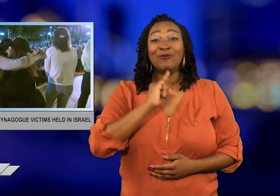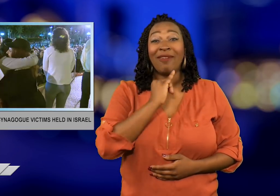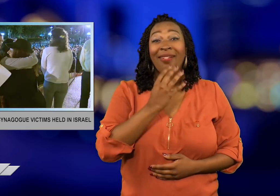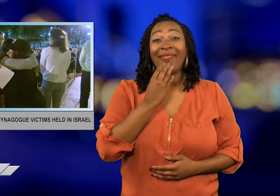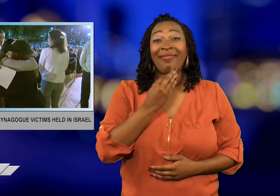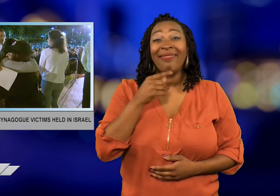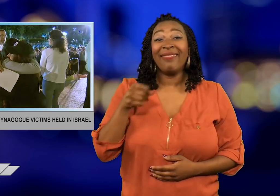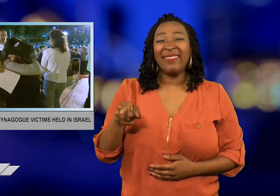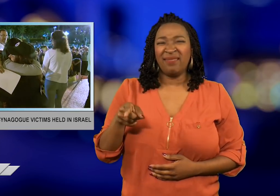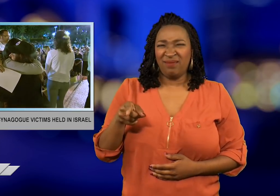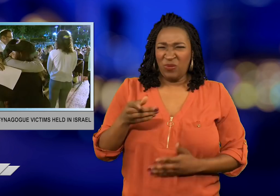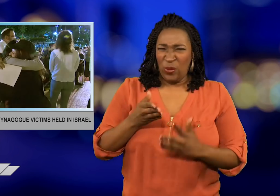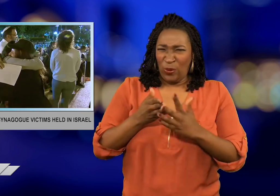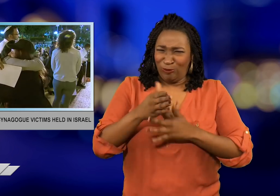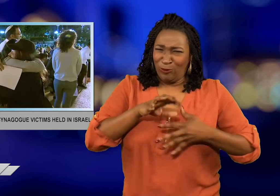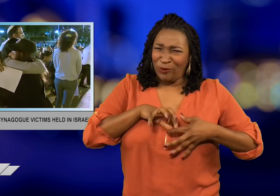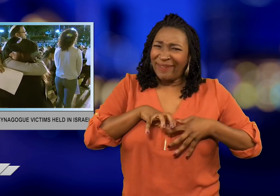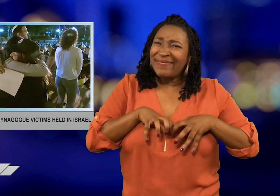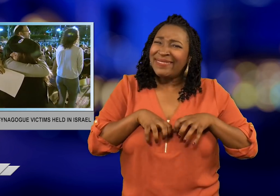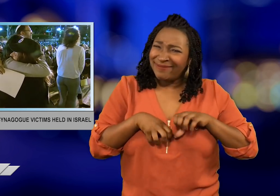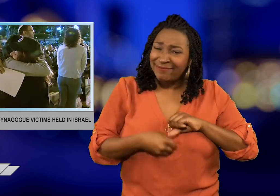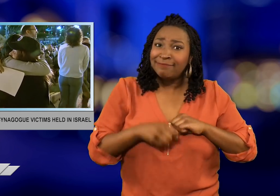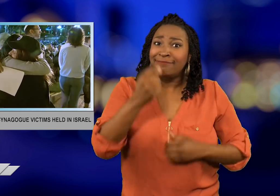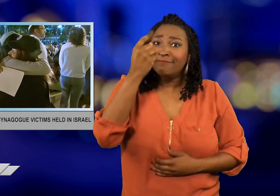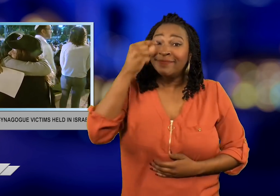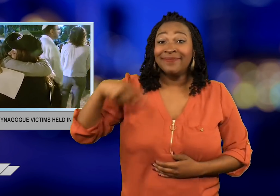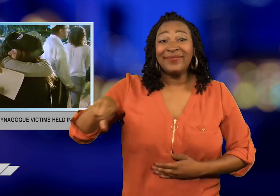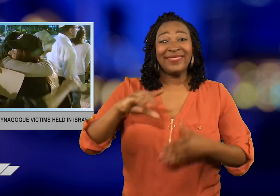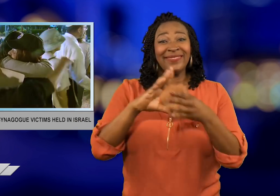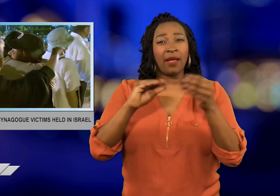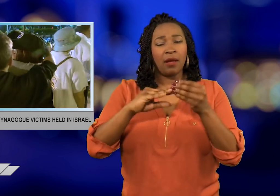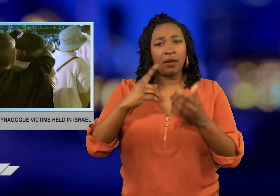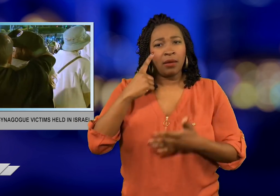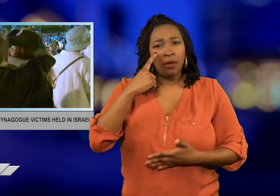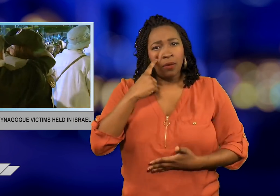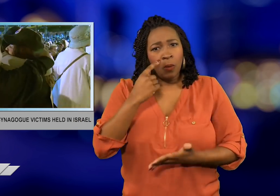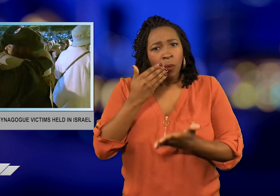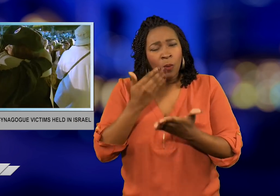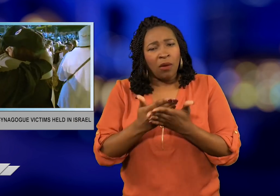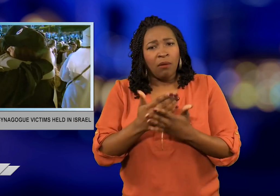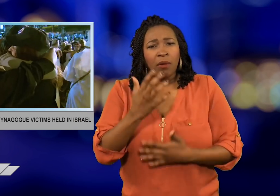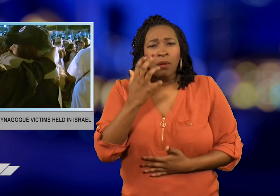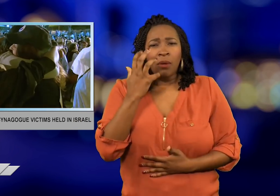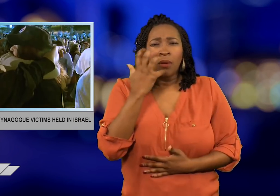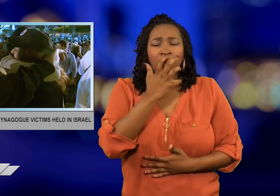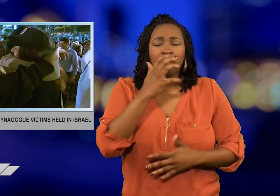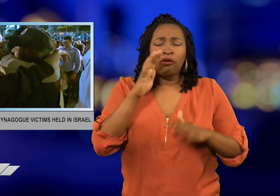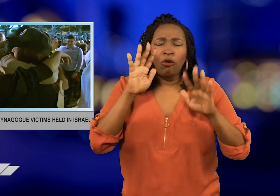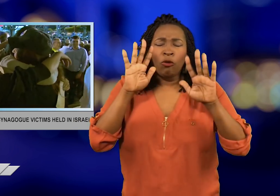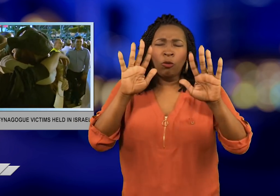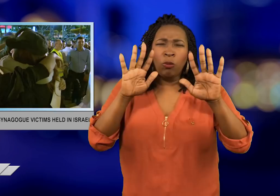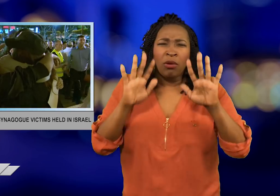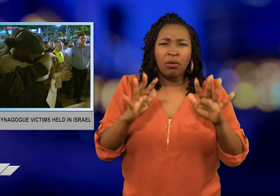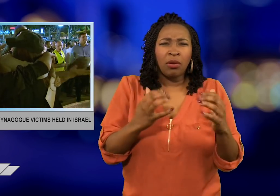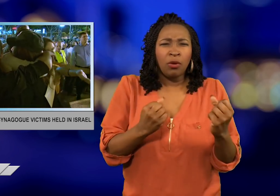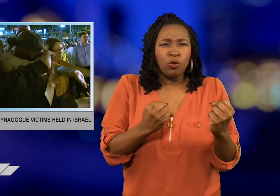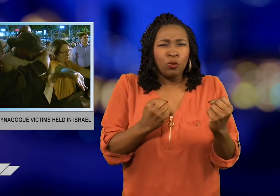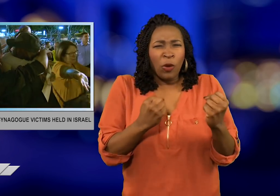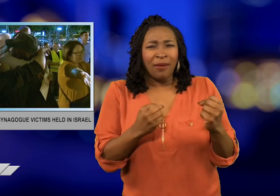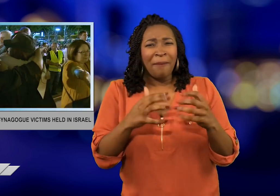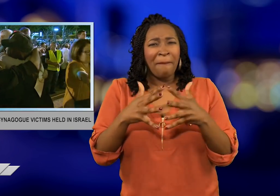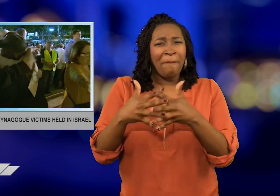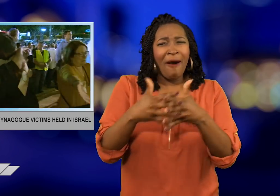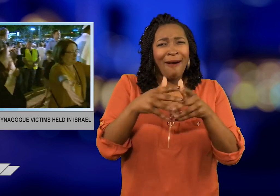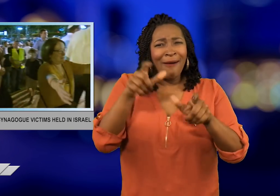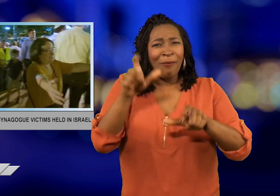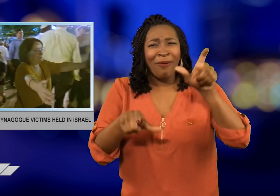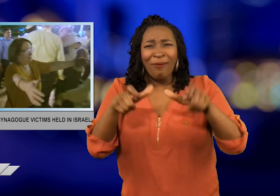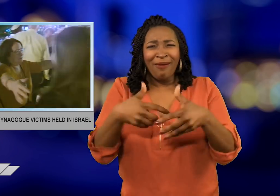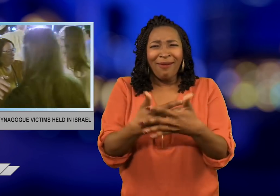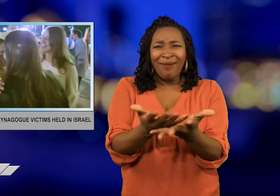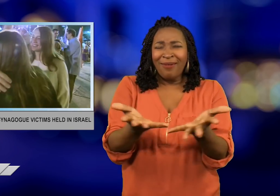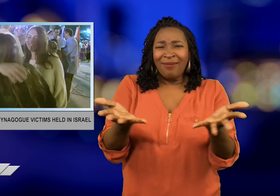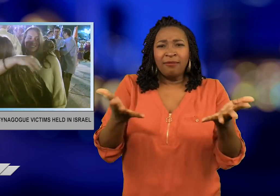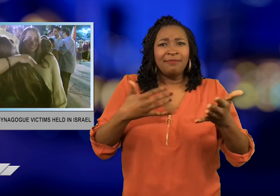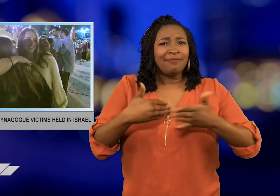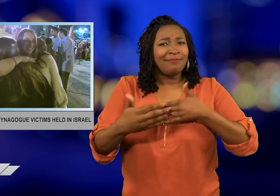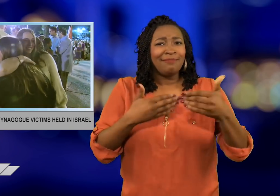But through their grief, Israelis say they witnessed great strength in Americans, both